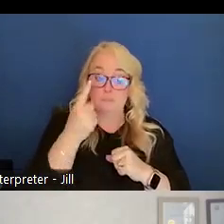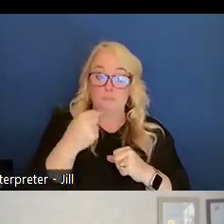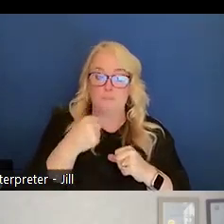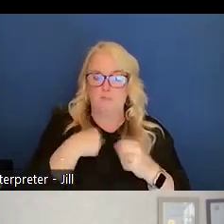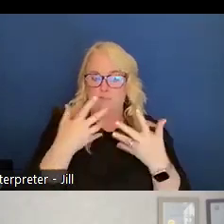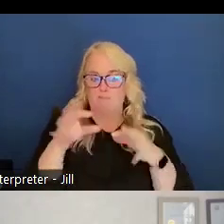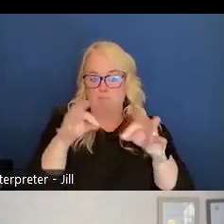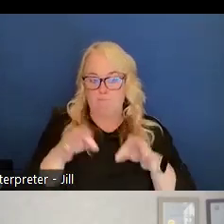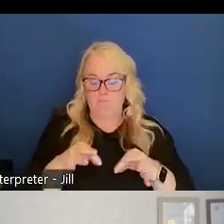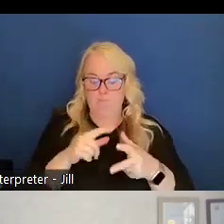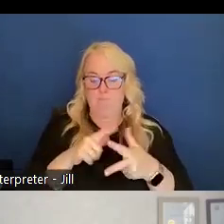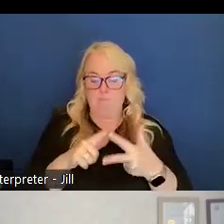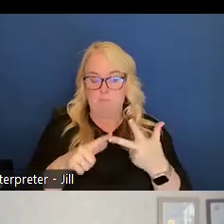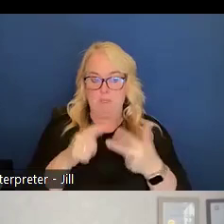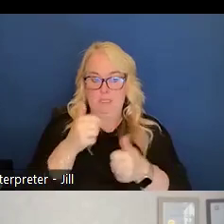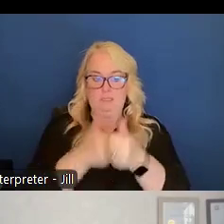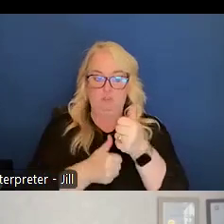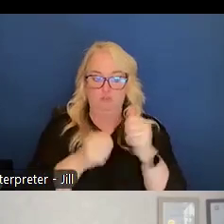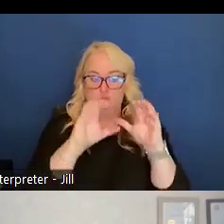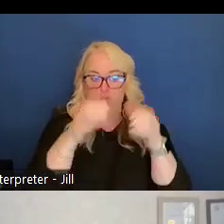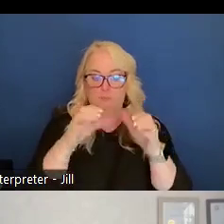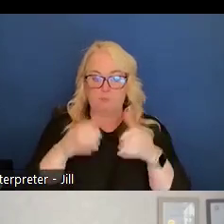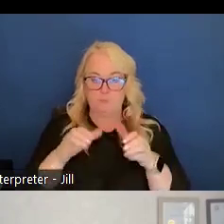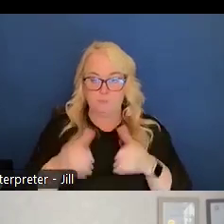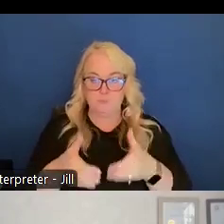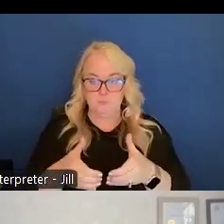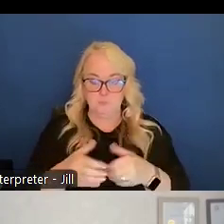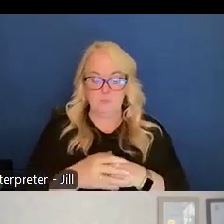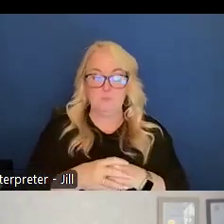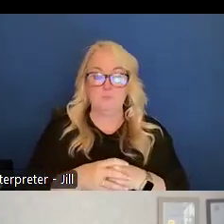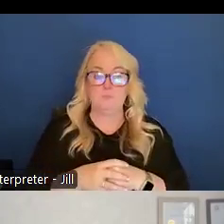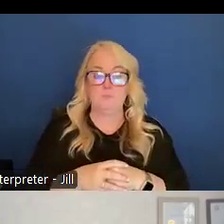slide of each of the departments, and the waivers